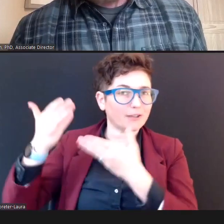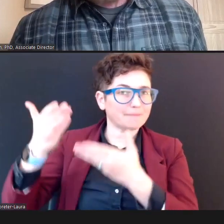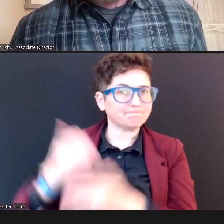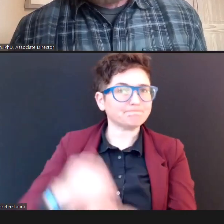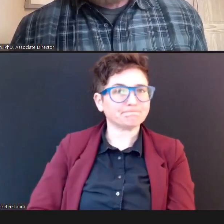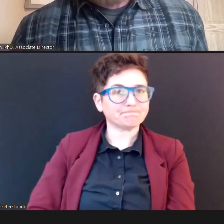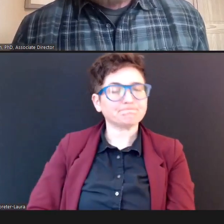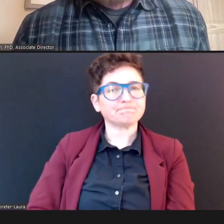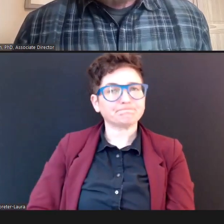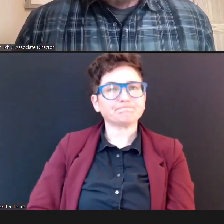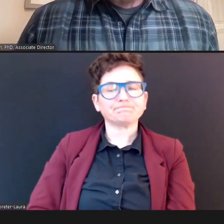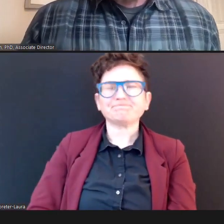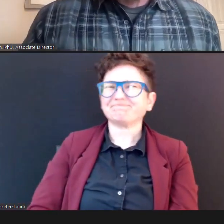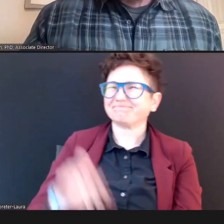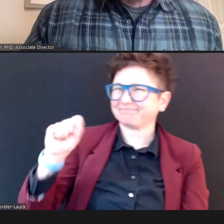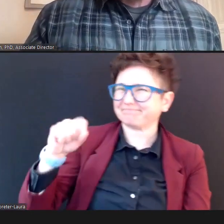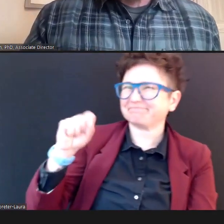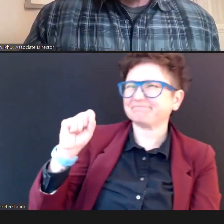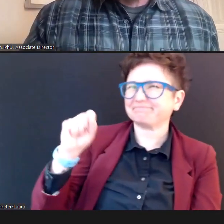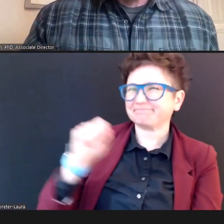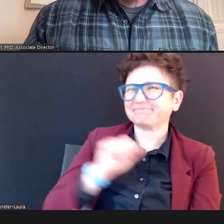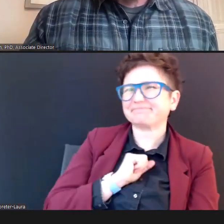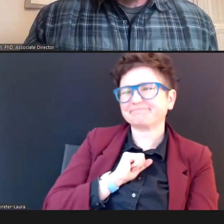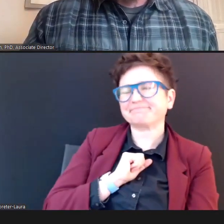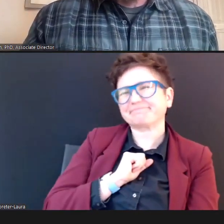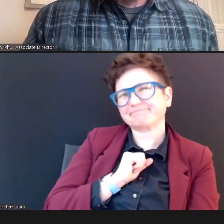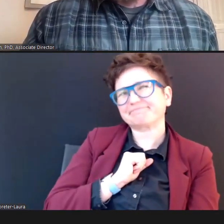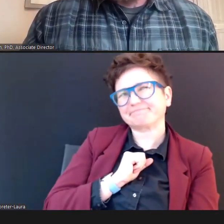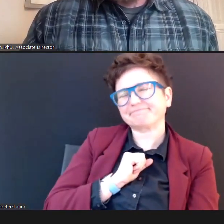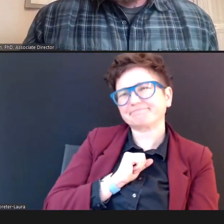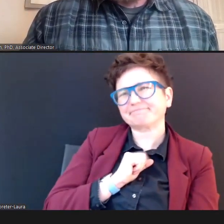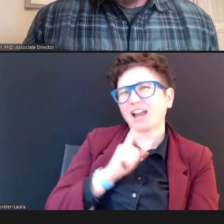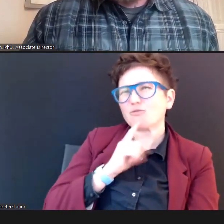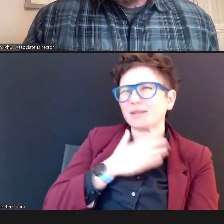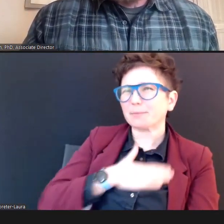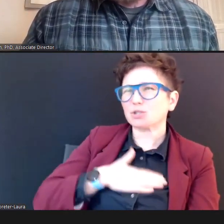yeah it's really um you know I I